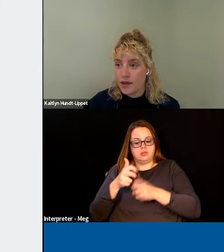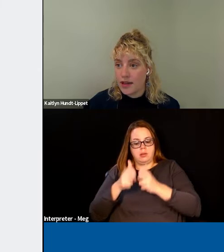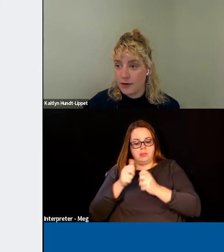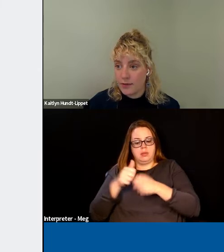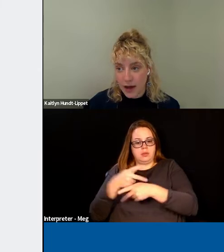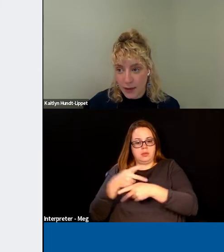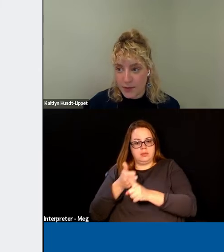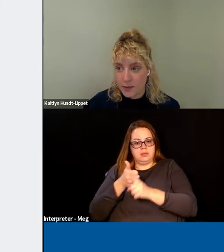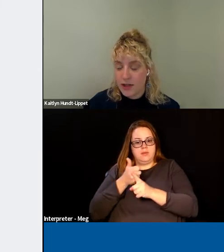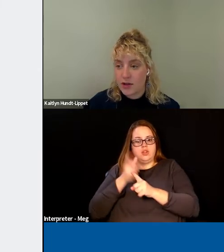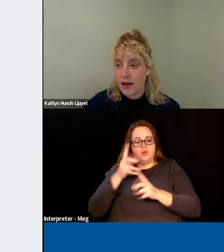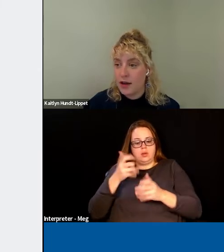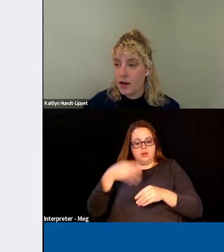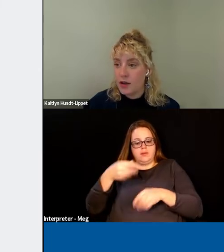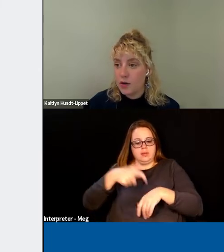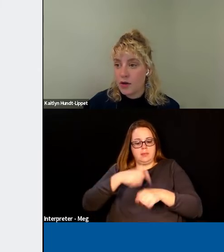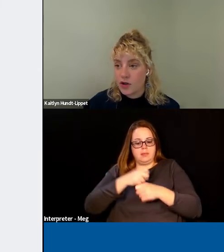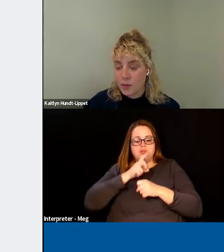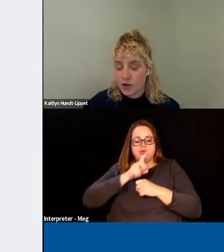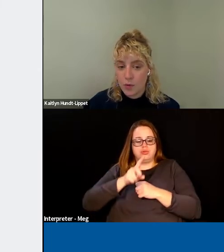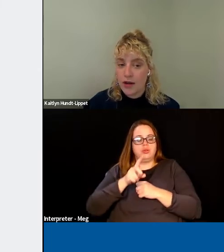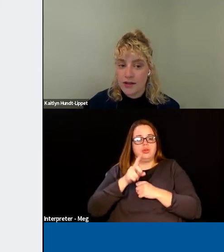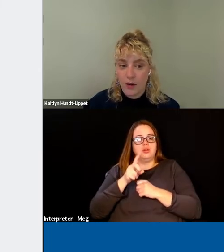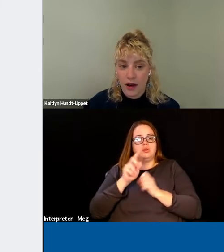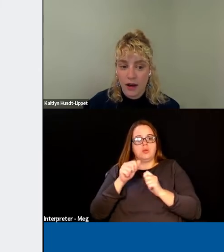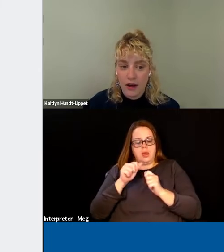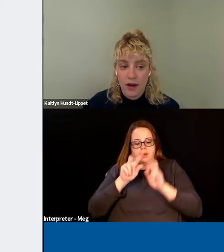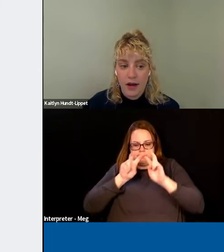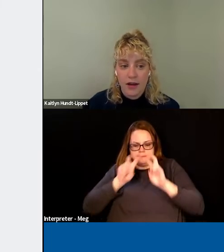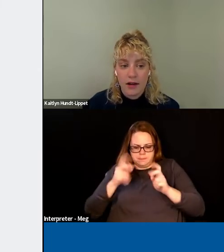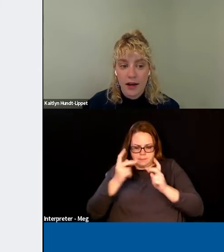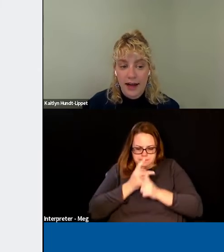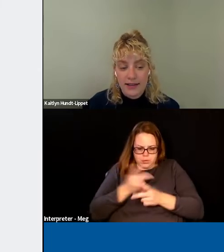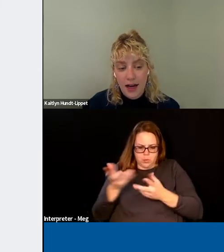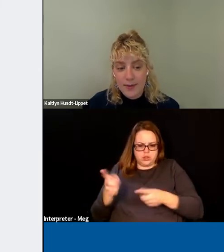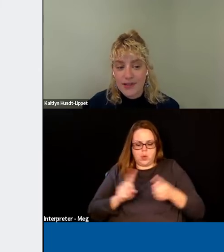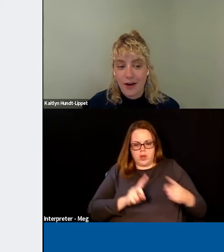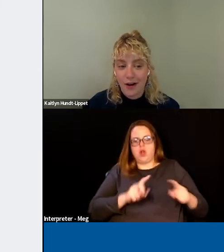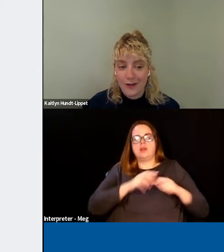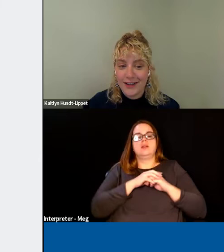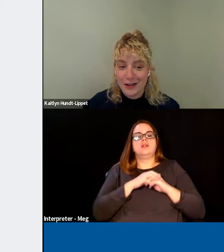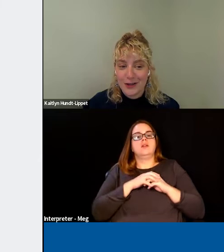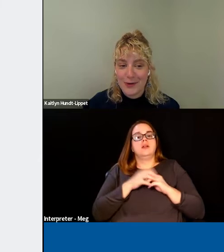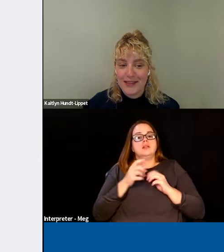You wanna give time to make sure that you can troubleshoot what is going on. At times, not all of the issues